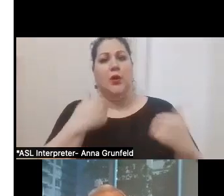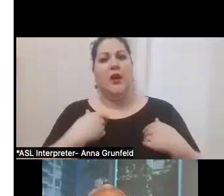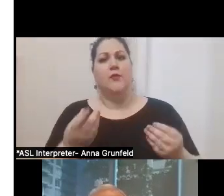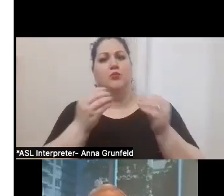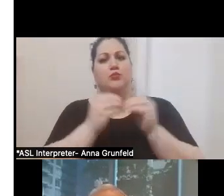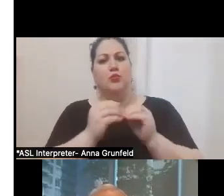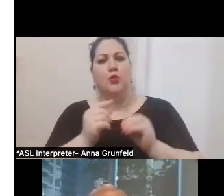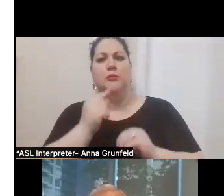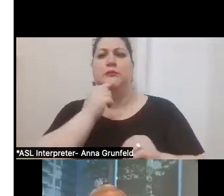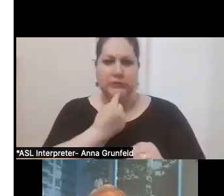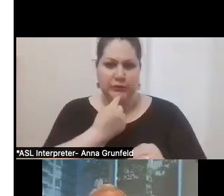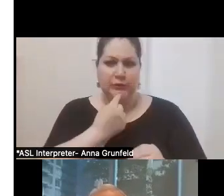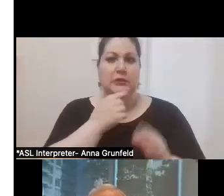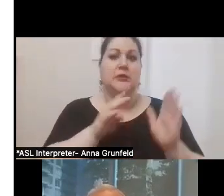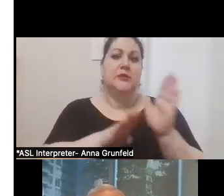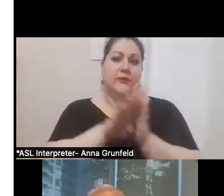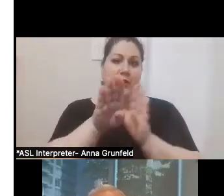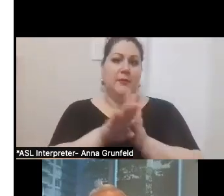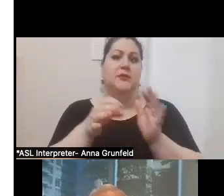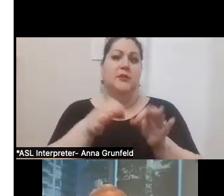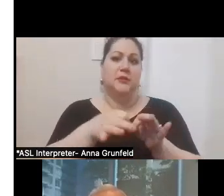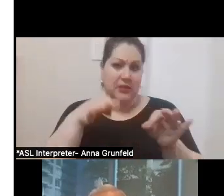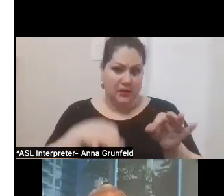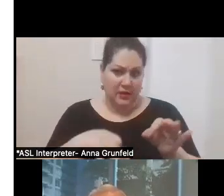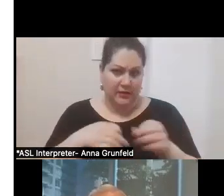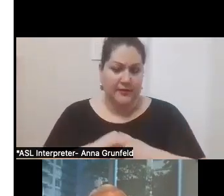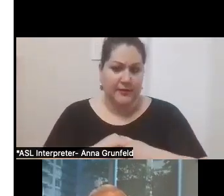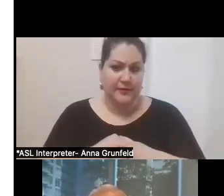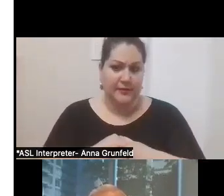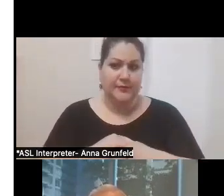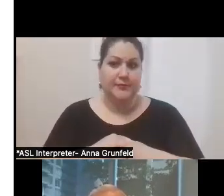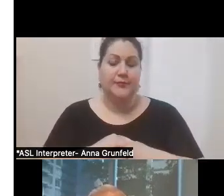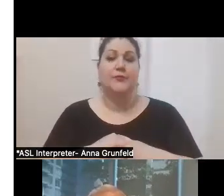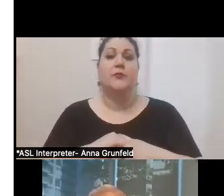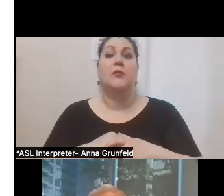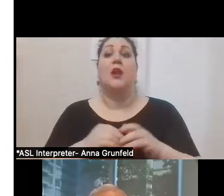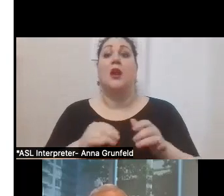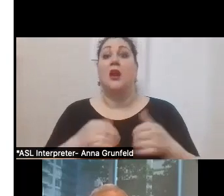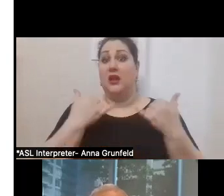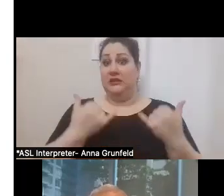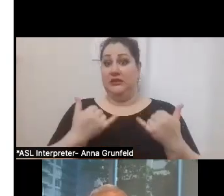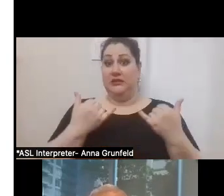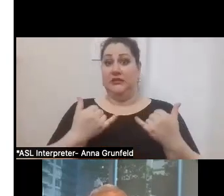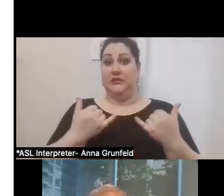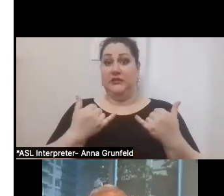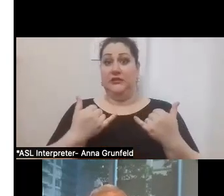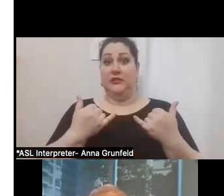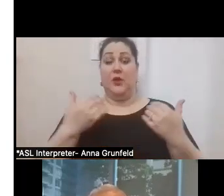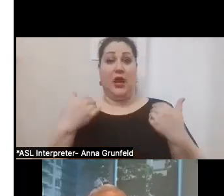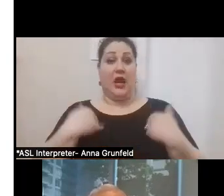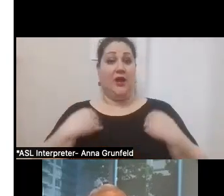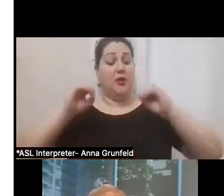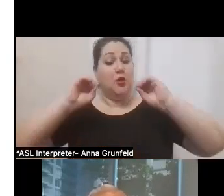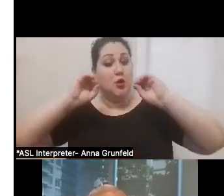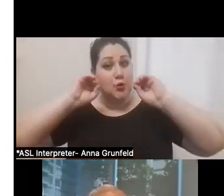There are currently no funded services and supports for many